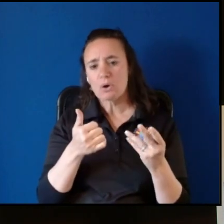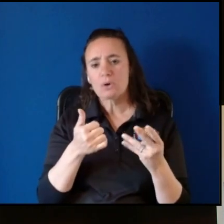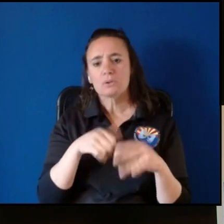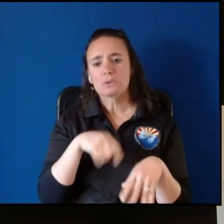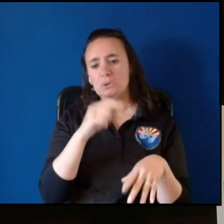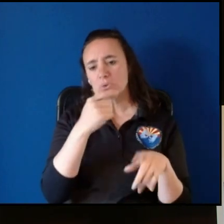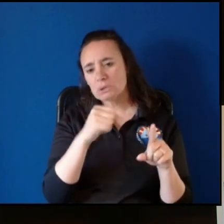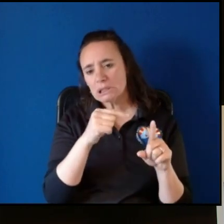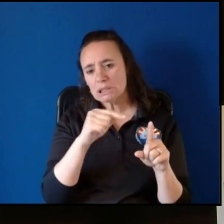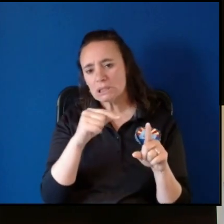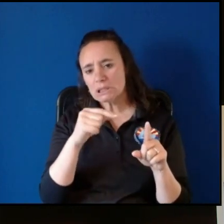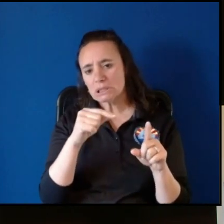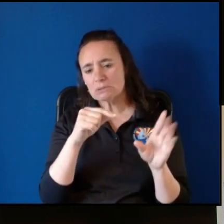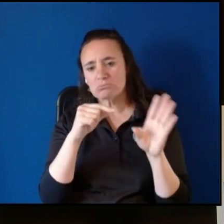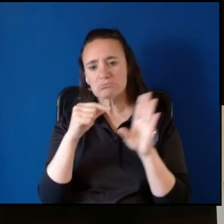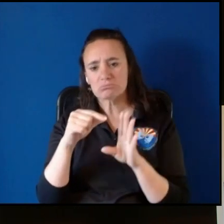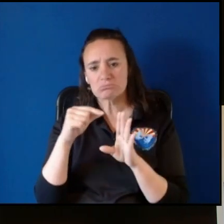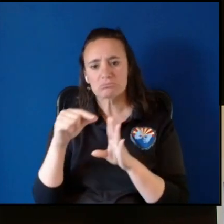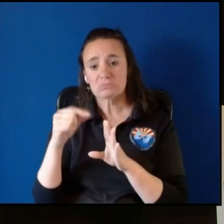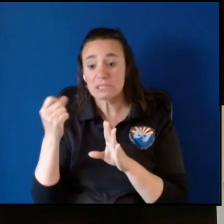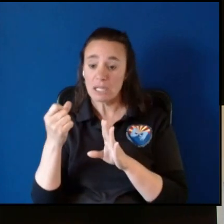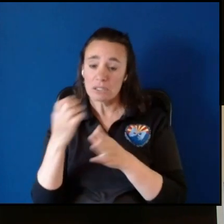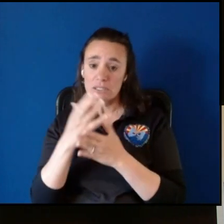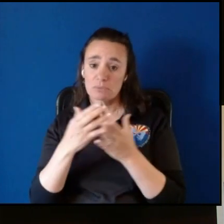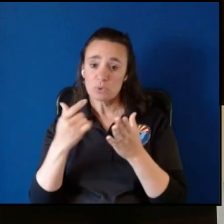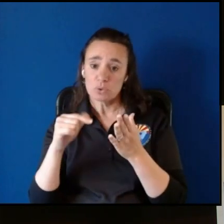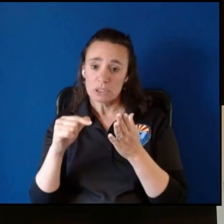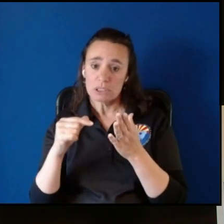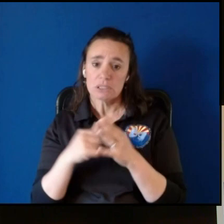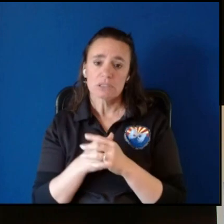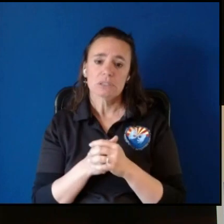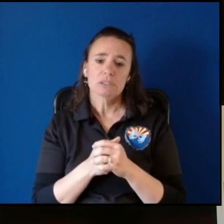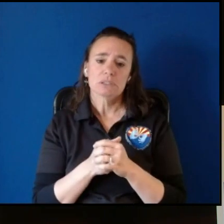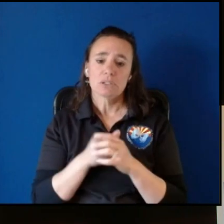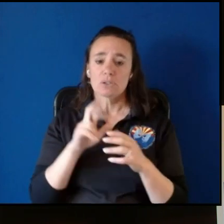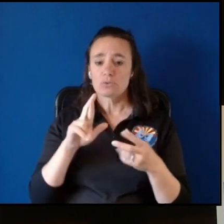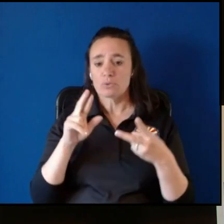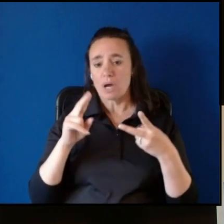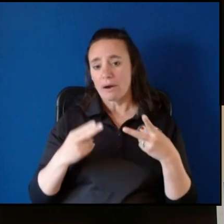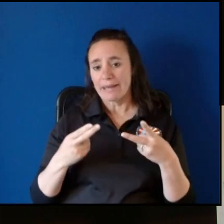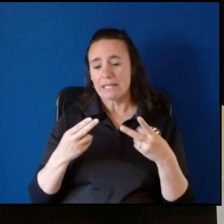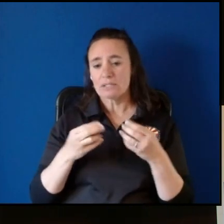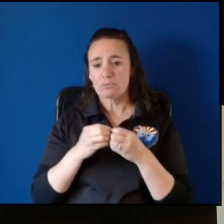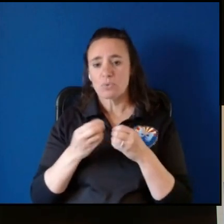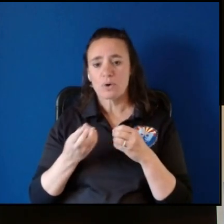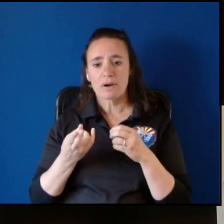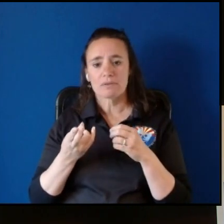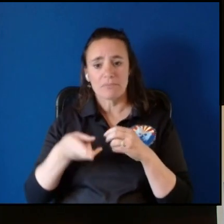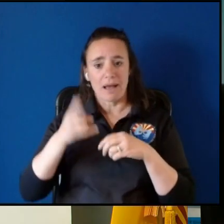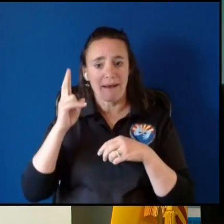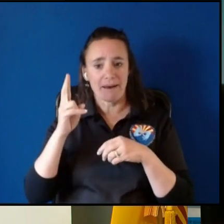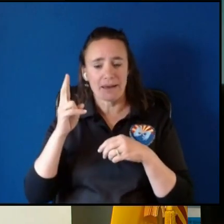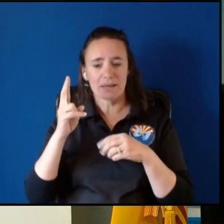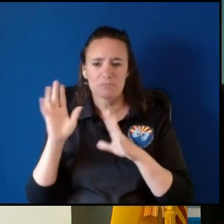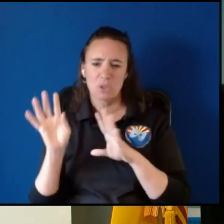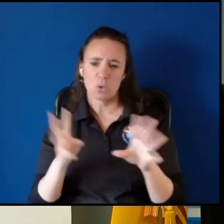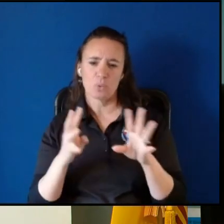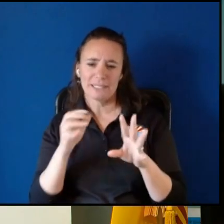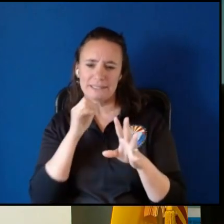relative humidities are higher and the winds aren't so strong, but then we get to, I showed you that weather chart